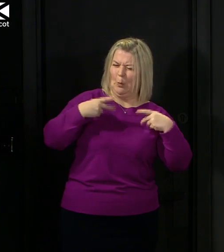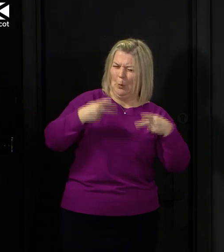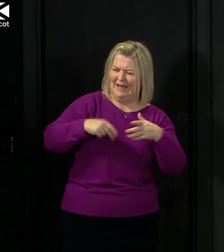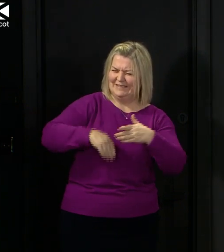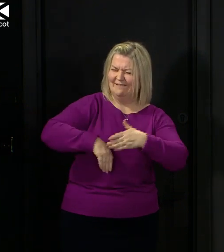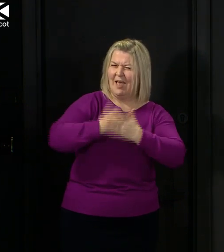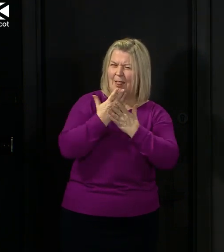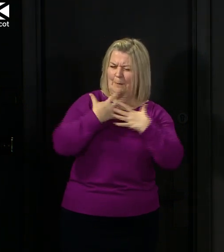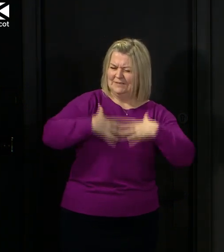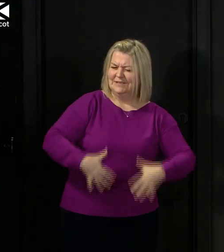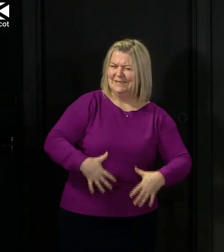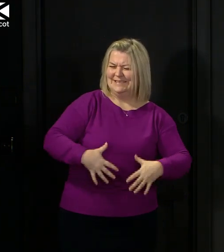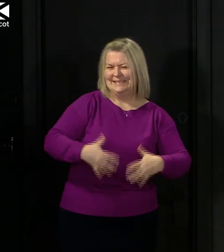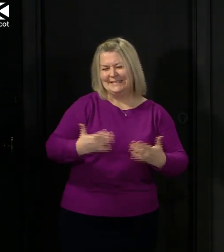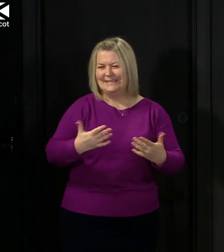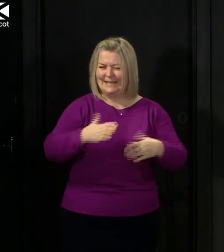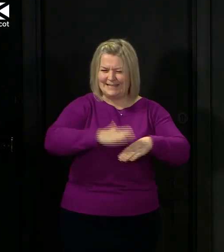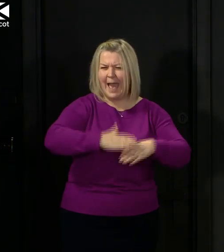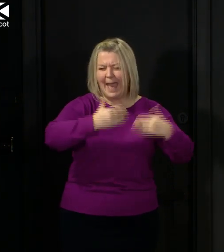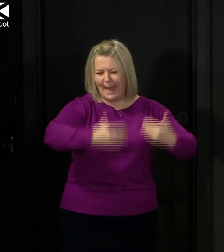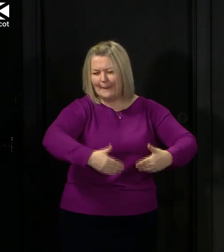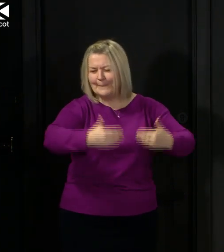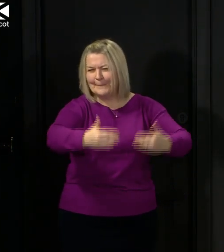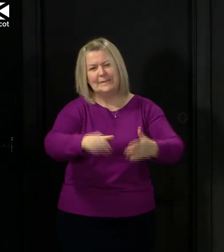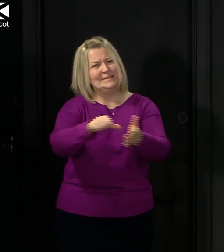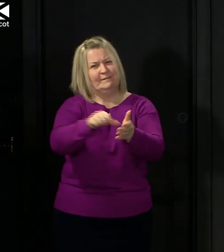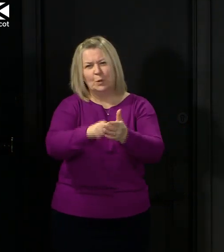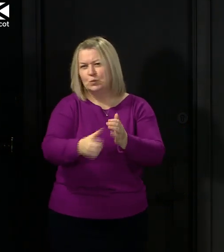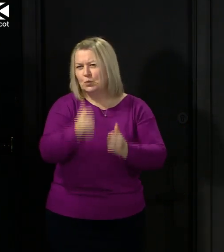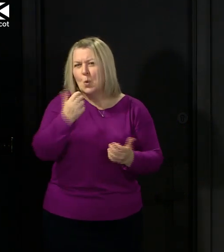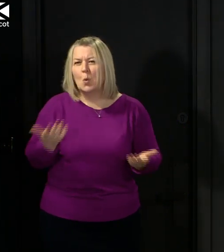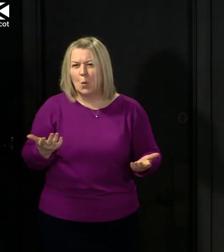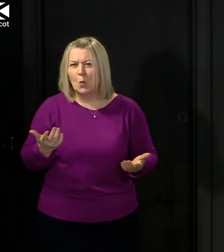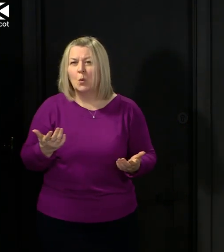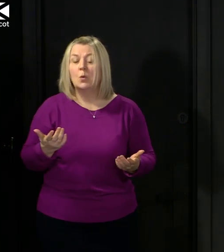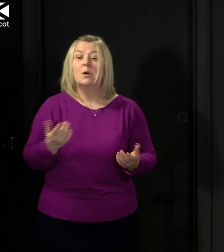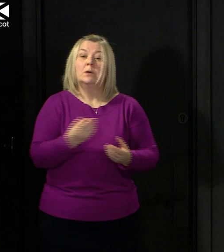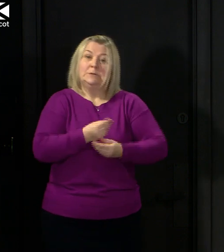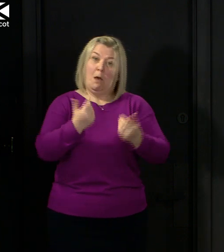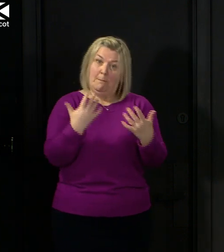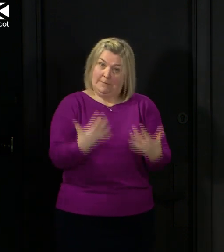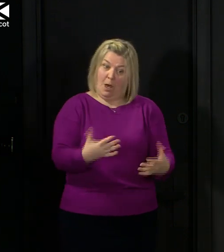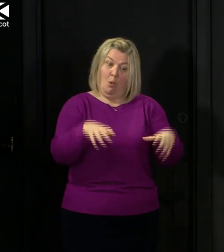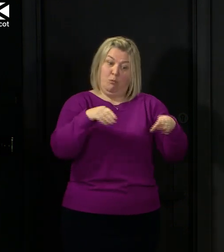introduced, some of the people that are now manifesting through hospital admissions, ICU